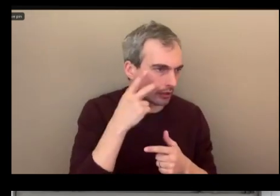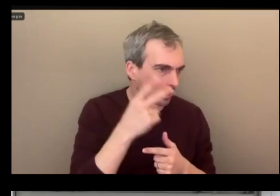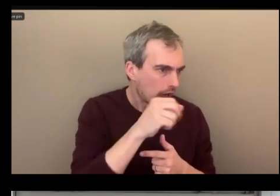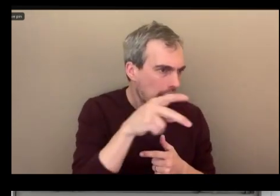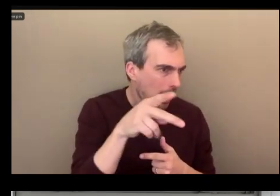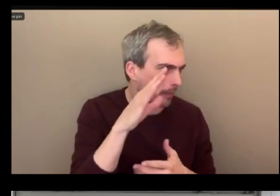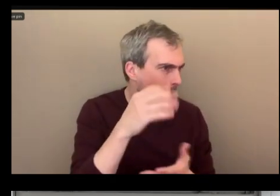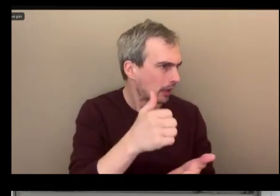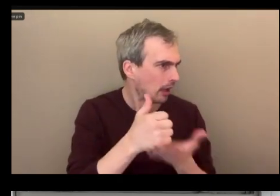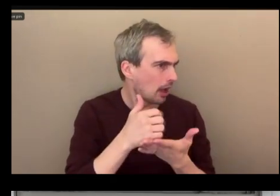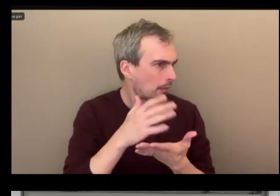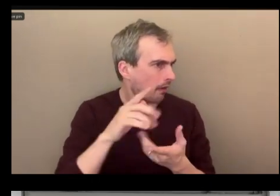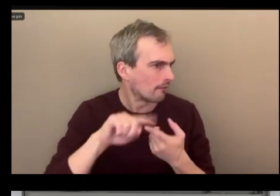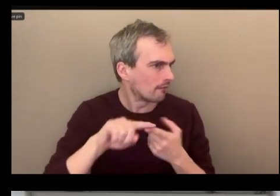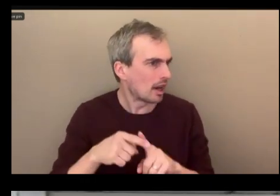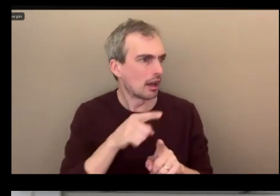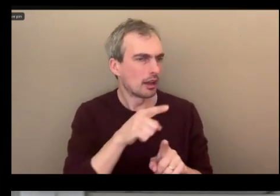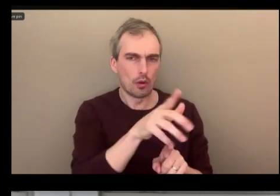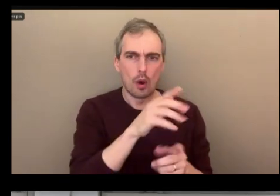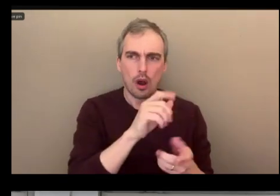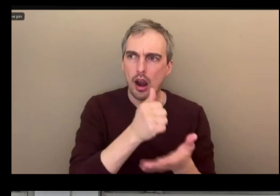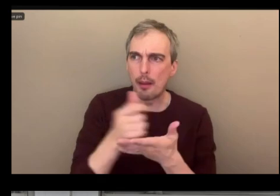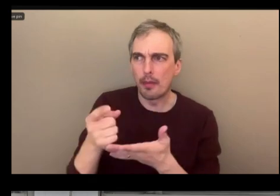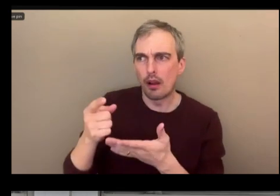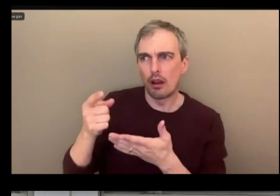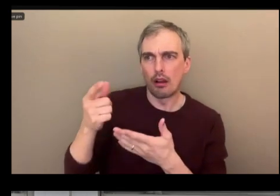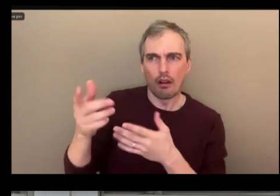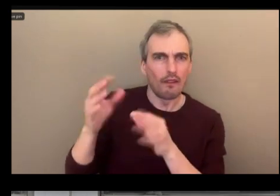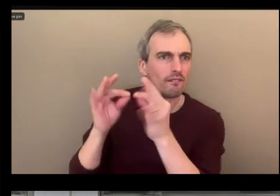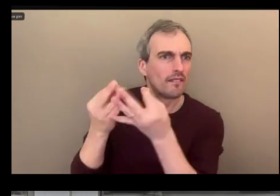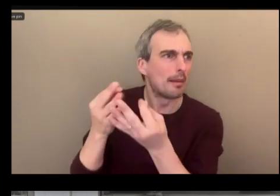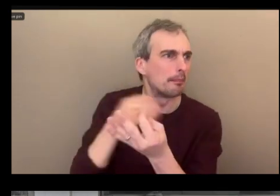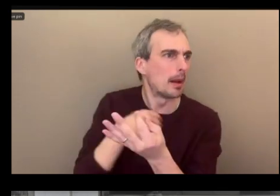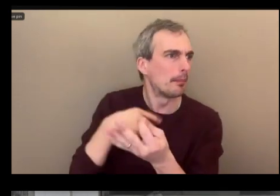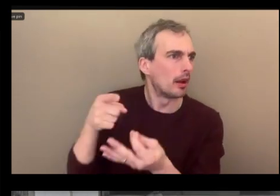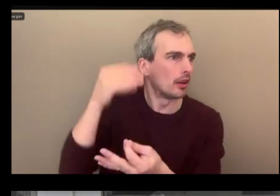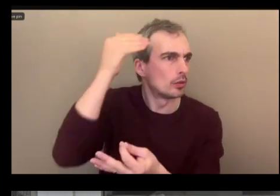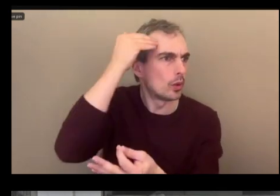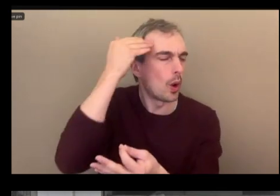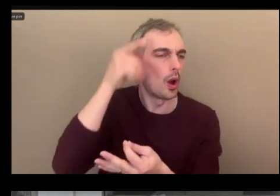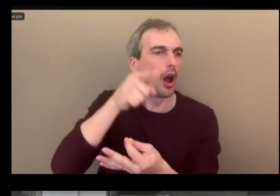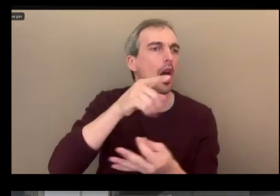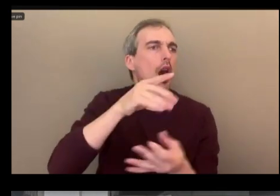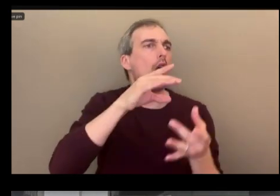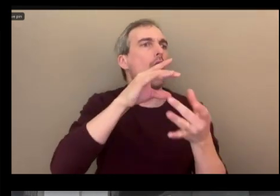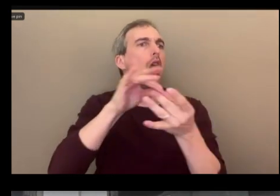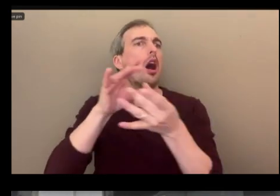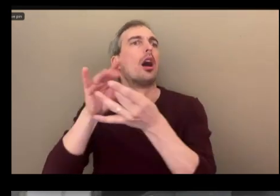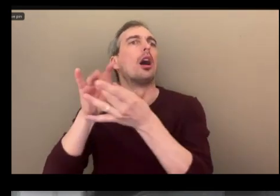And that's why we're there. We're making those connections. It's really, really important. The next day is equally important.